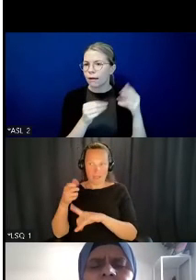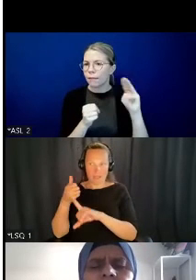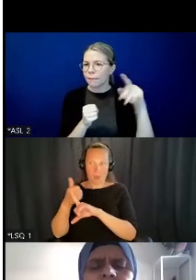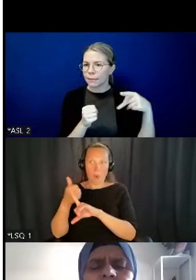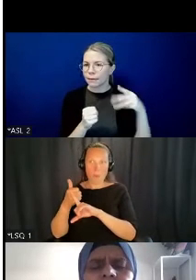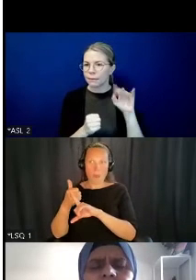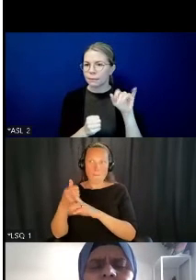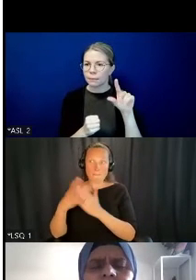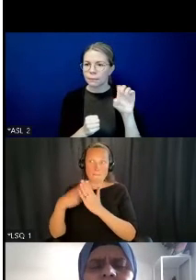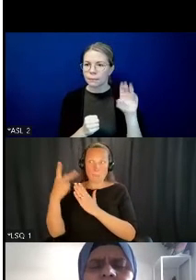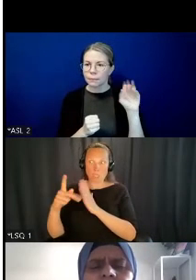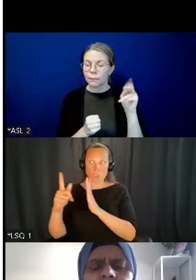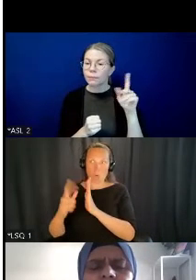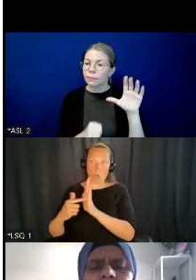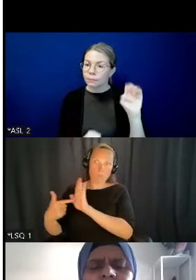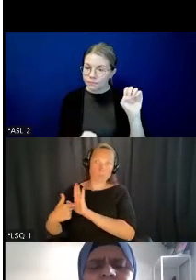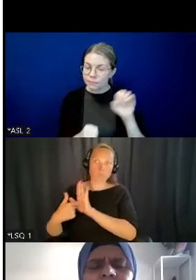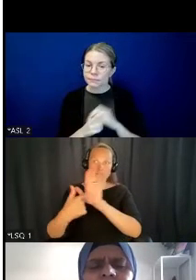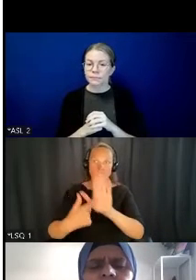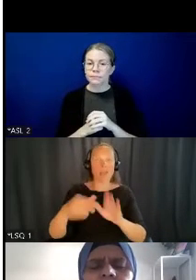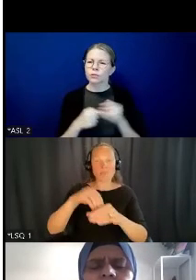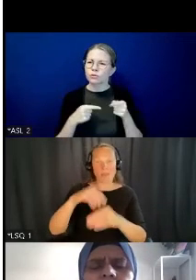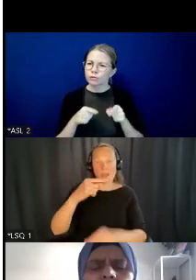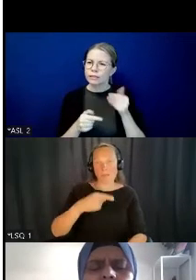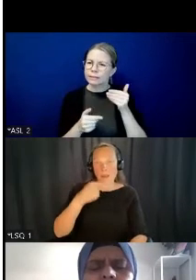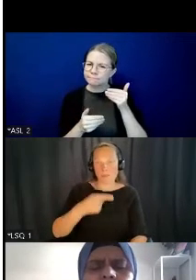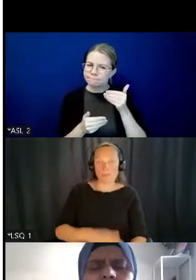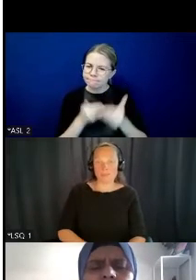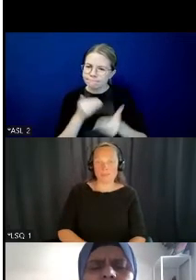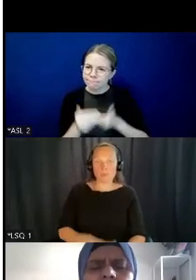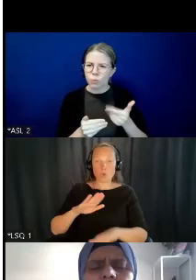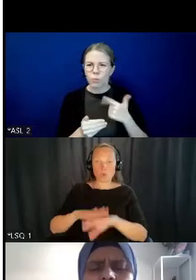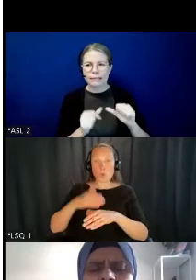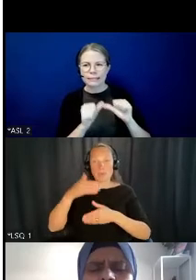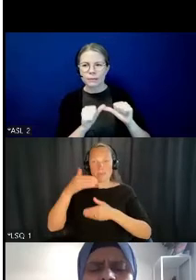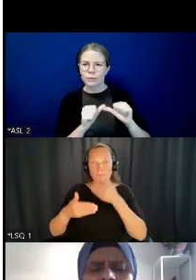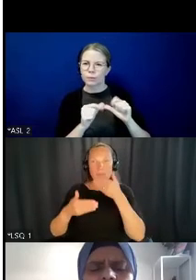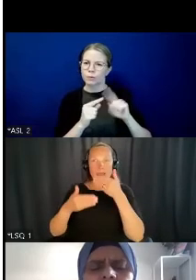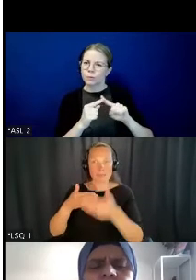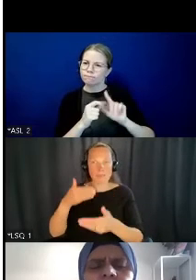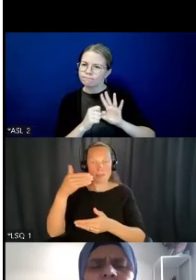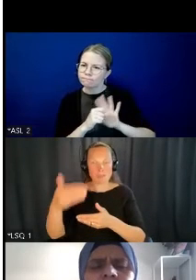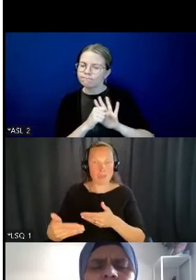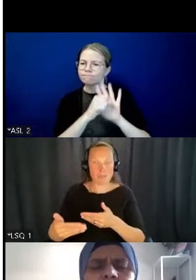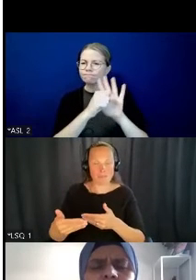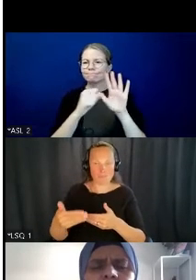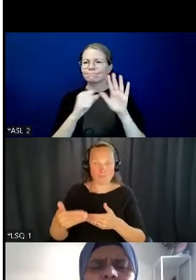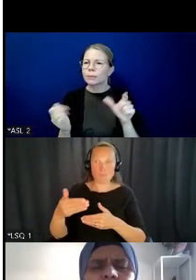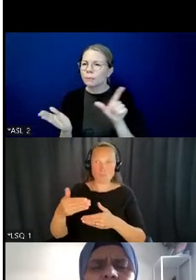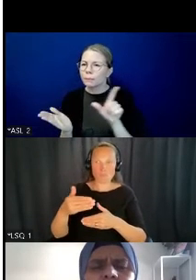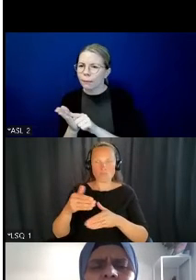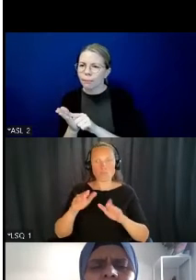IN THAT JOURNEY, WE CONTINUE TO ADVOCATE WITH NUMEROUS OP-EDS, MEDIA APPEARANCES,